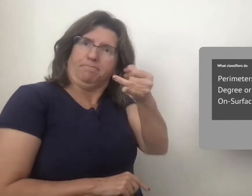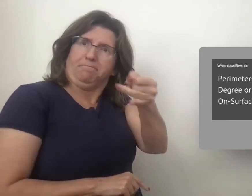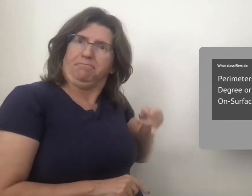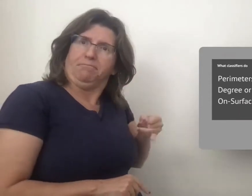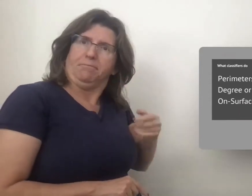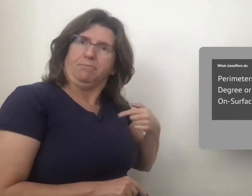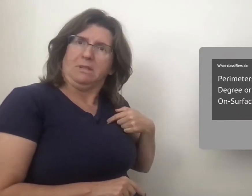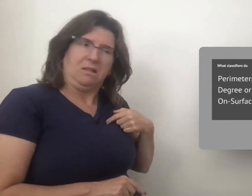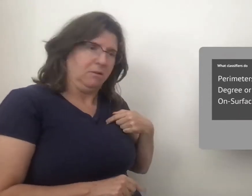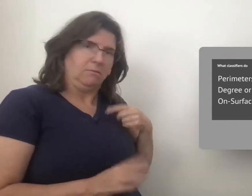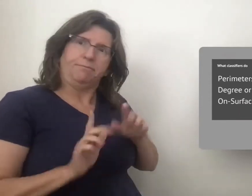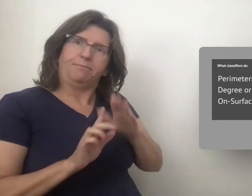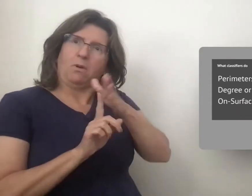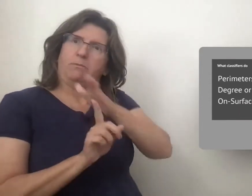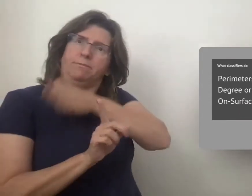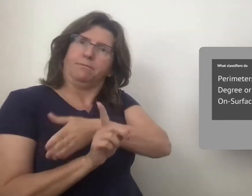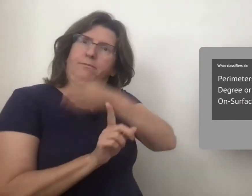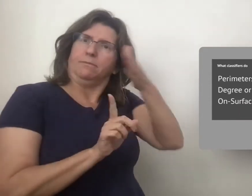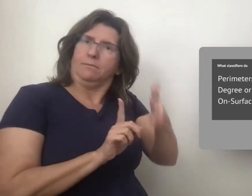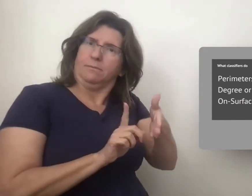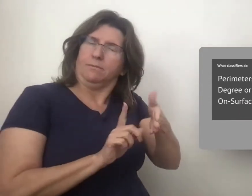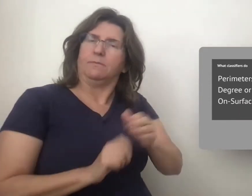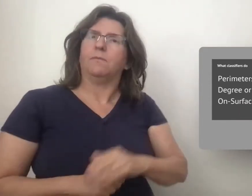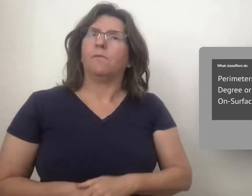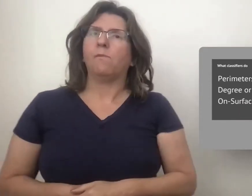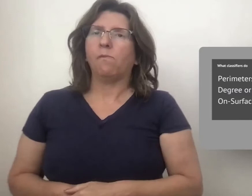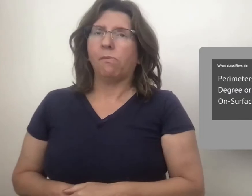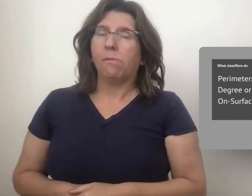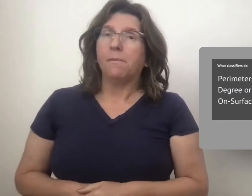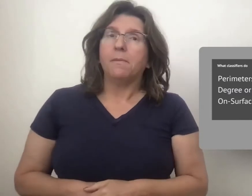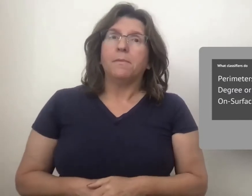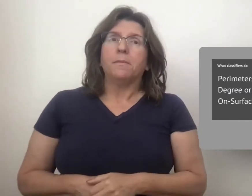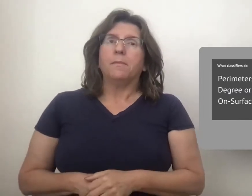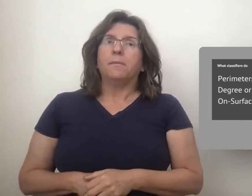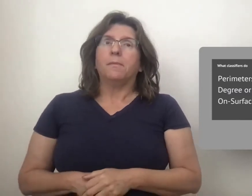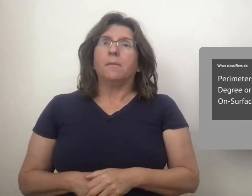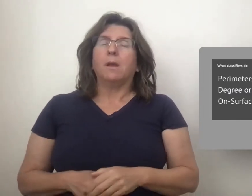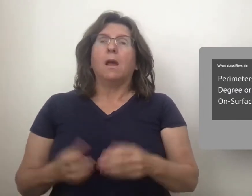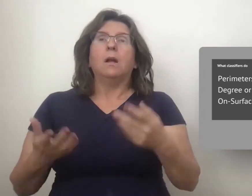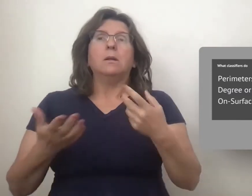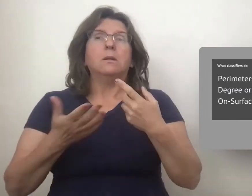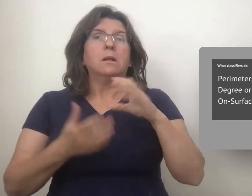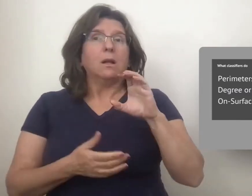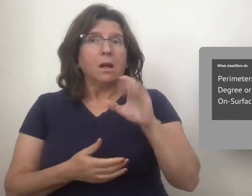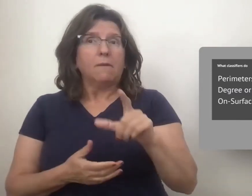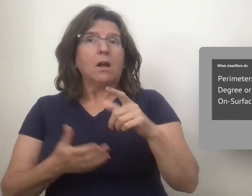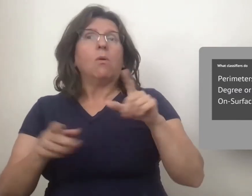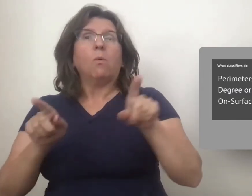I've set a boundary here - - I'm on one side and someone else is on the other.